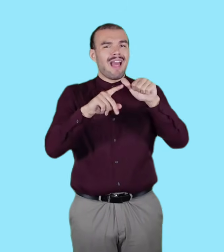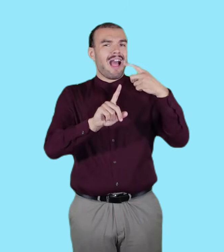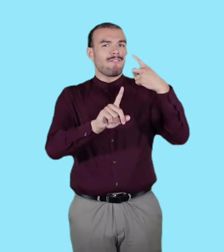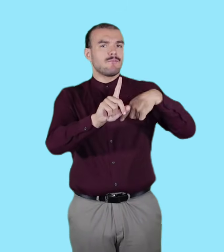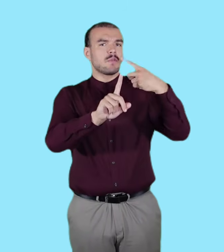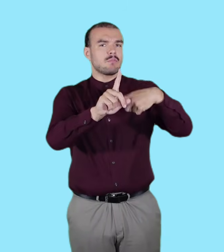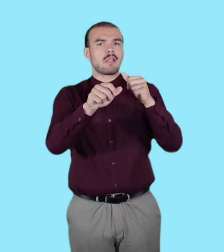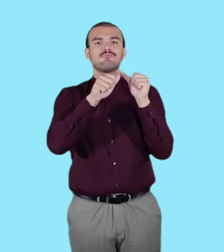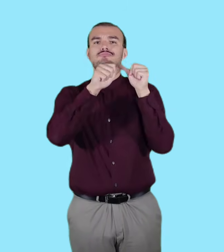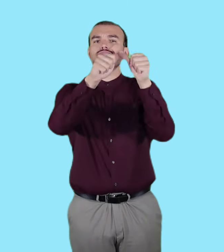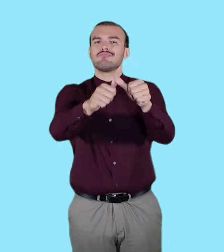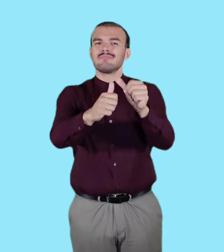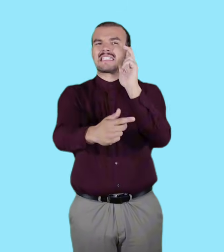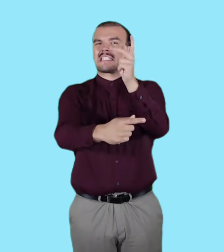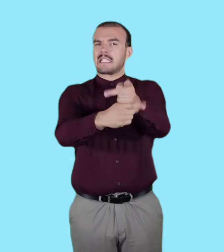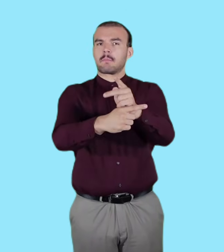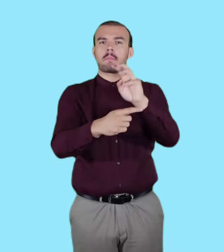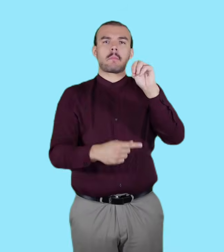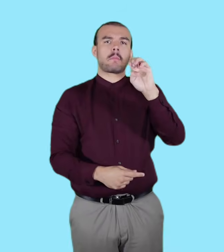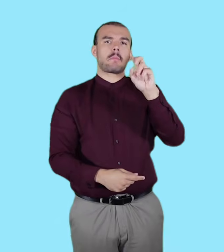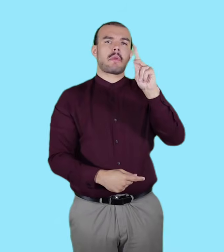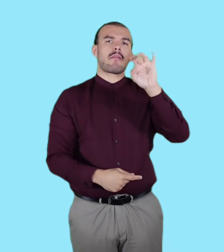to maintain their Medicaid eligibility.